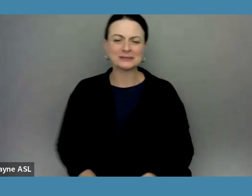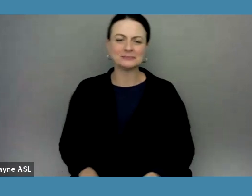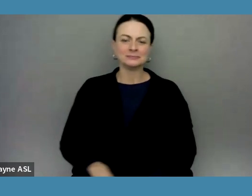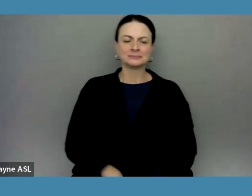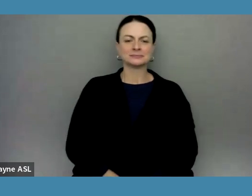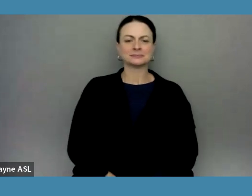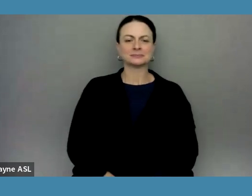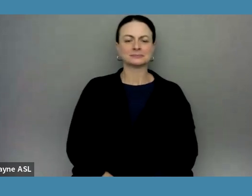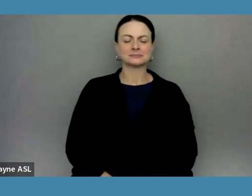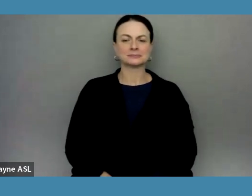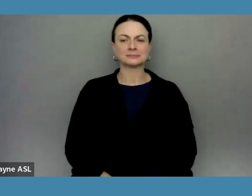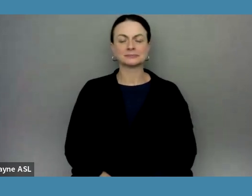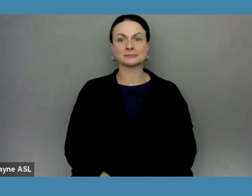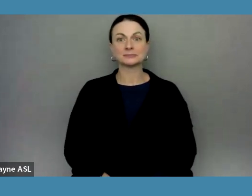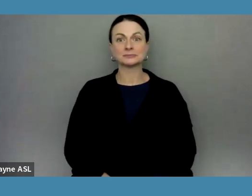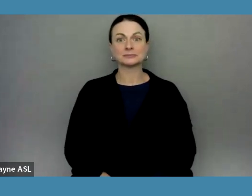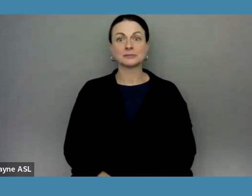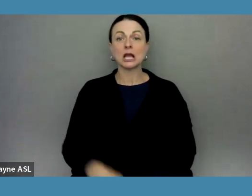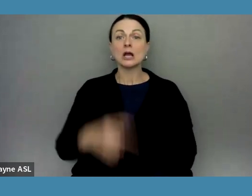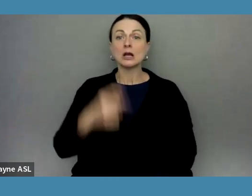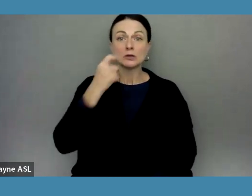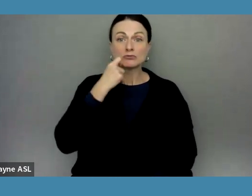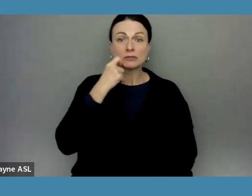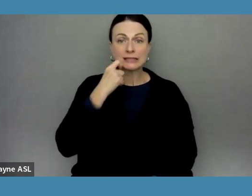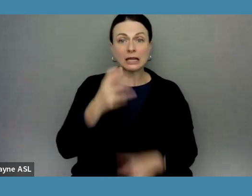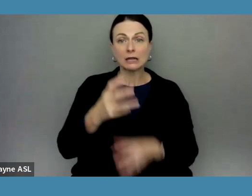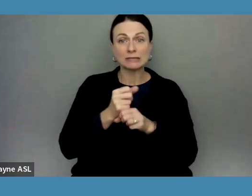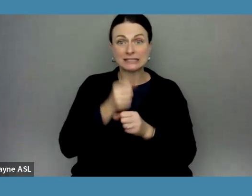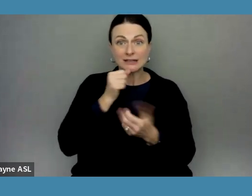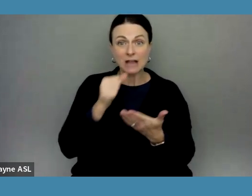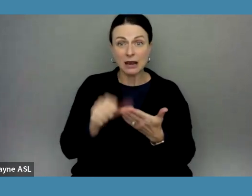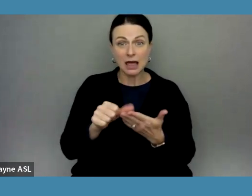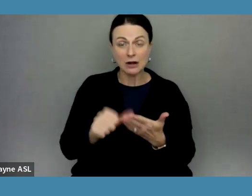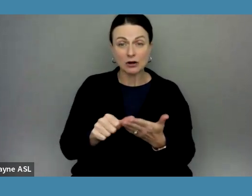Someone writes, recently I received a letter from AHCA